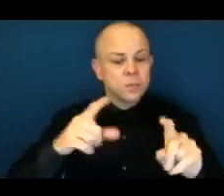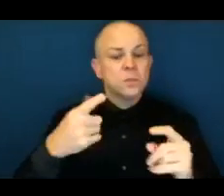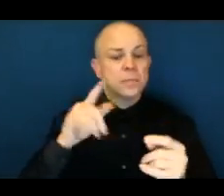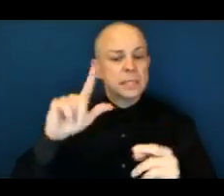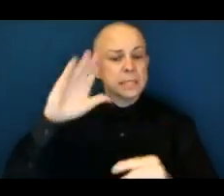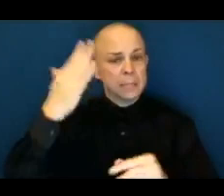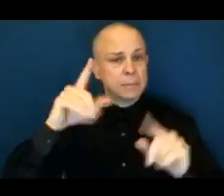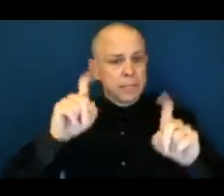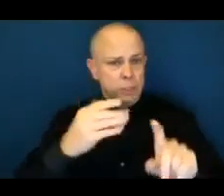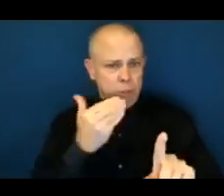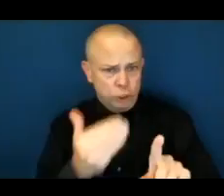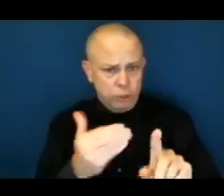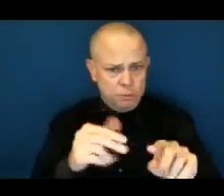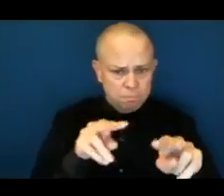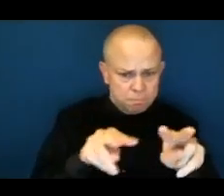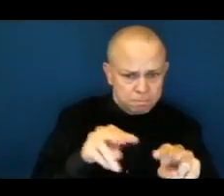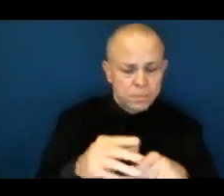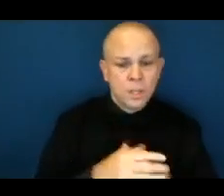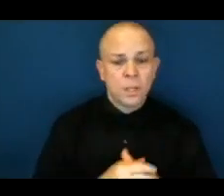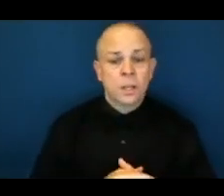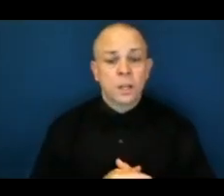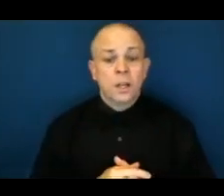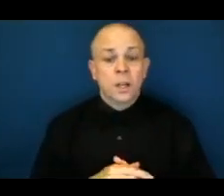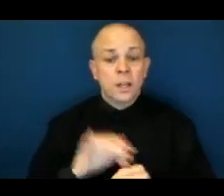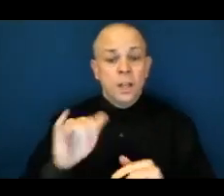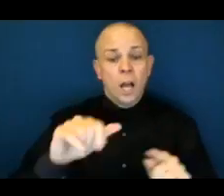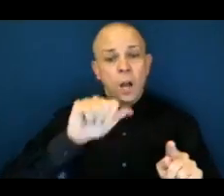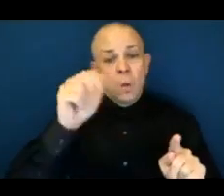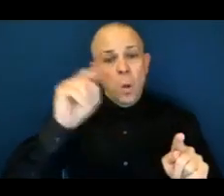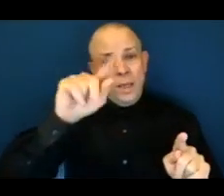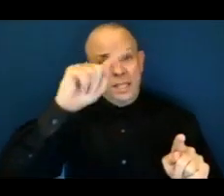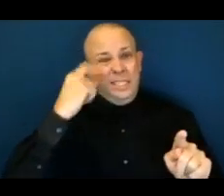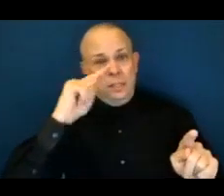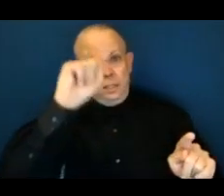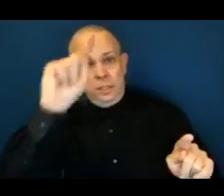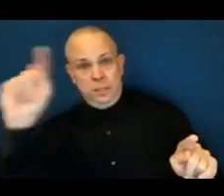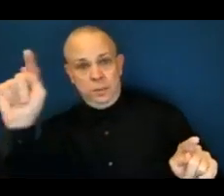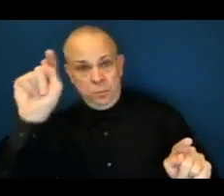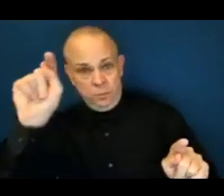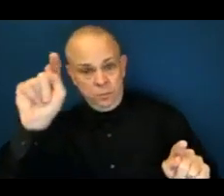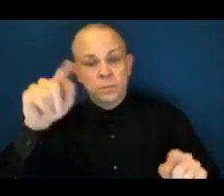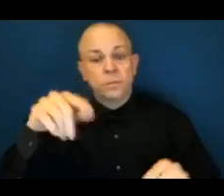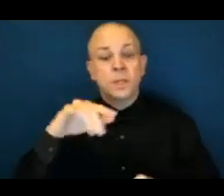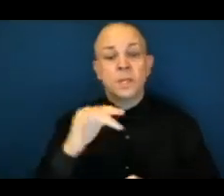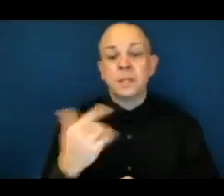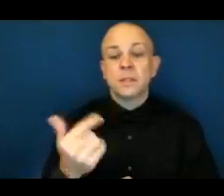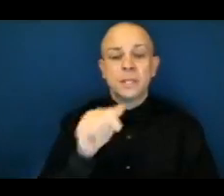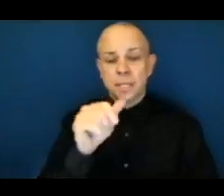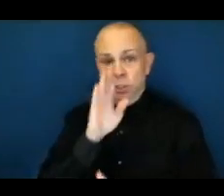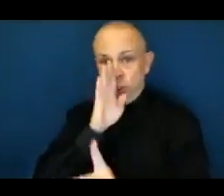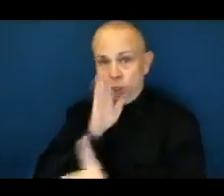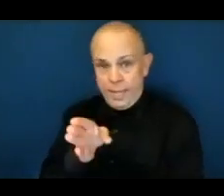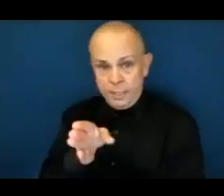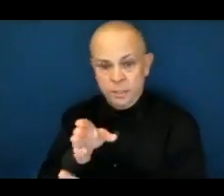in this area this is where we put our indirect line up until the wilderness boundary this is about